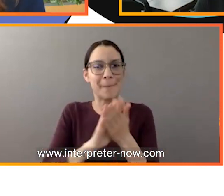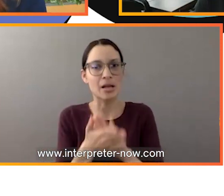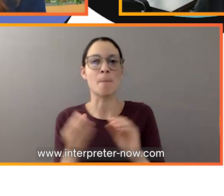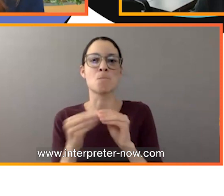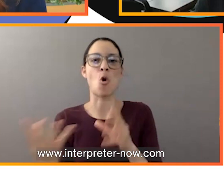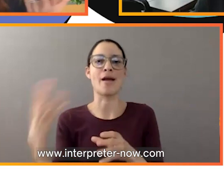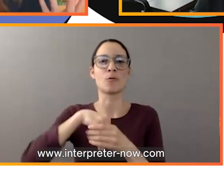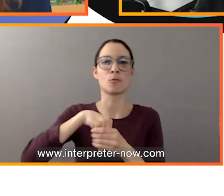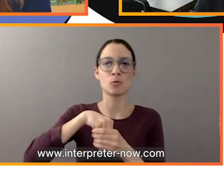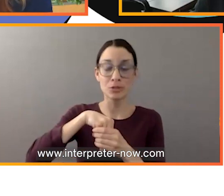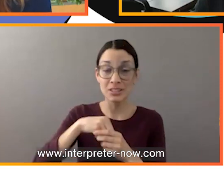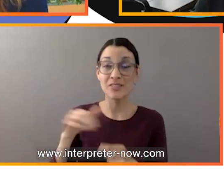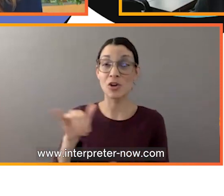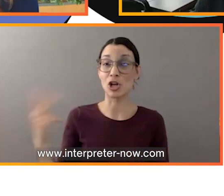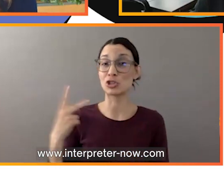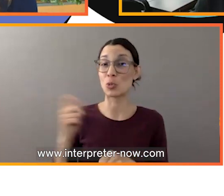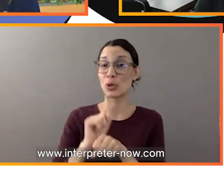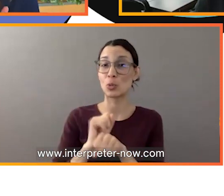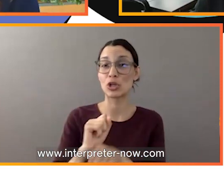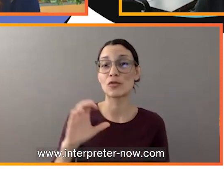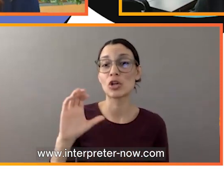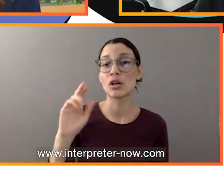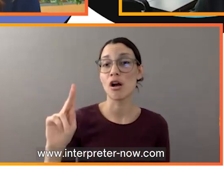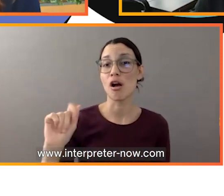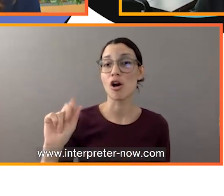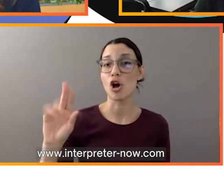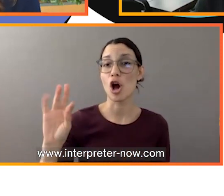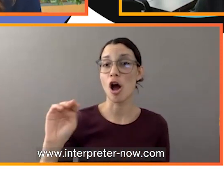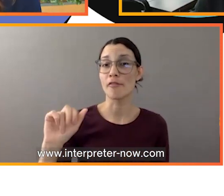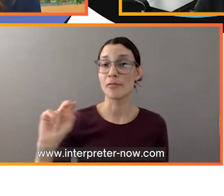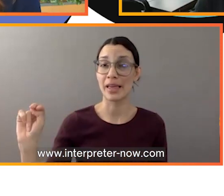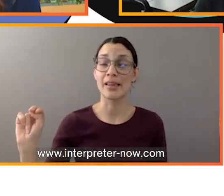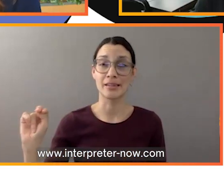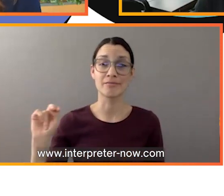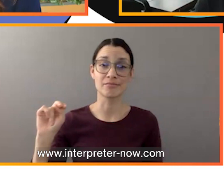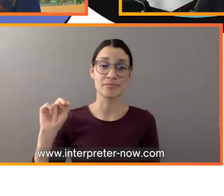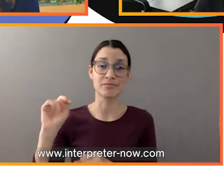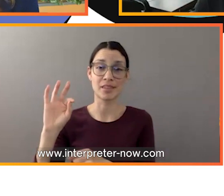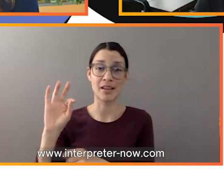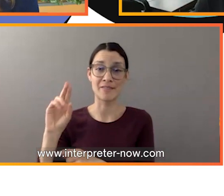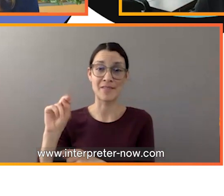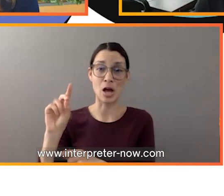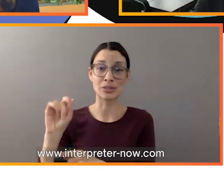We also worked with the Kauffman Foundation and local mayors and local governments on